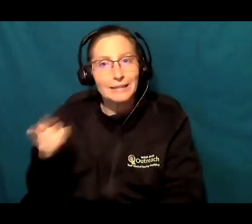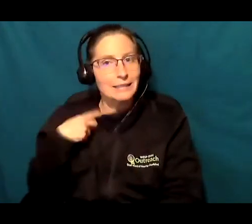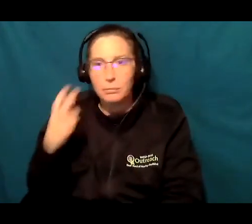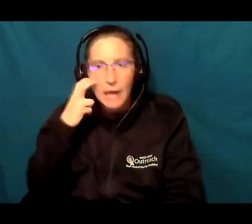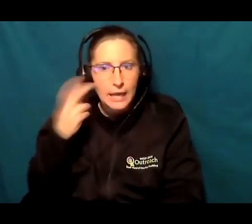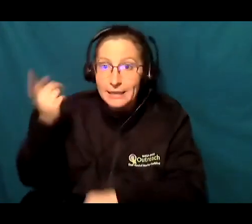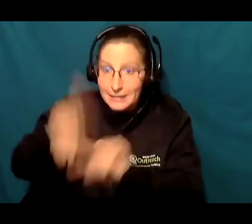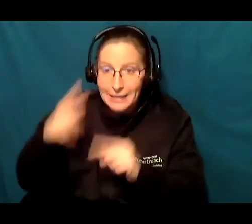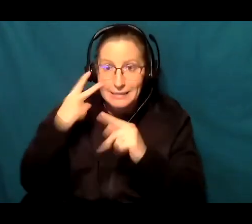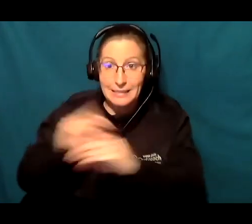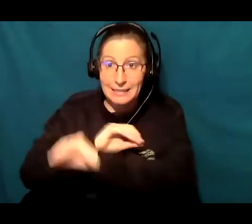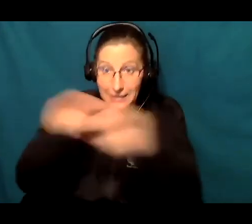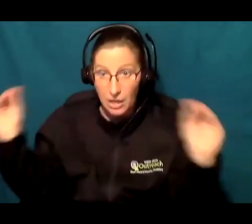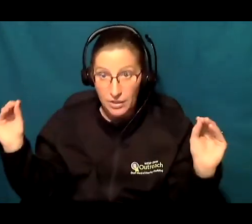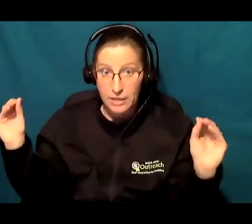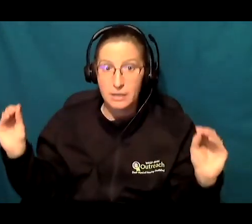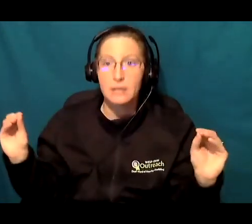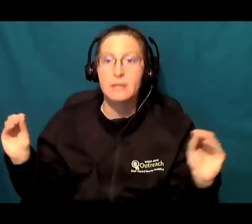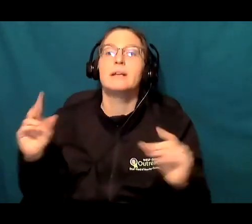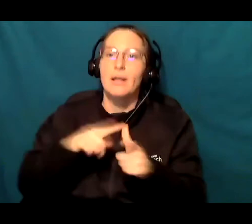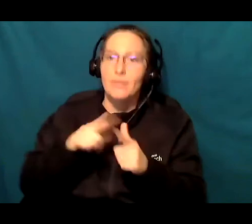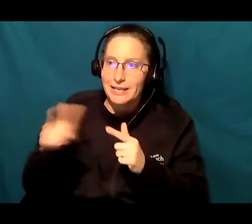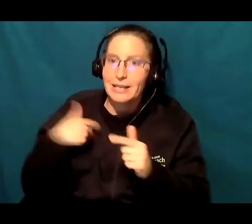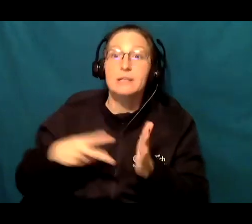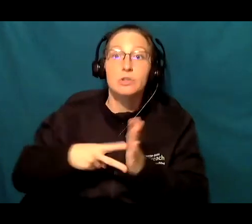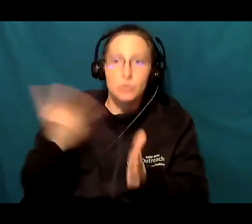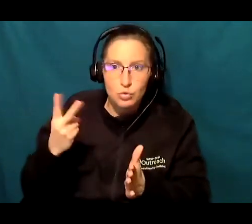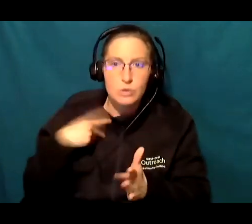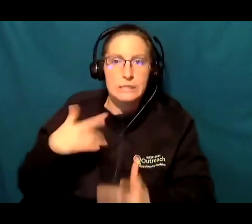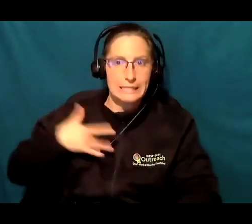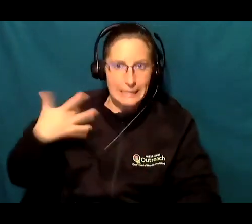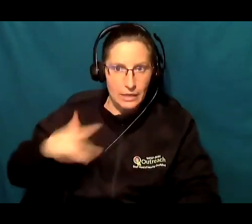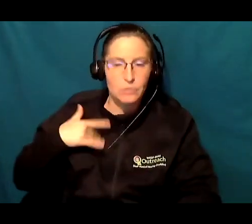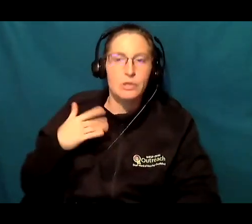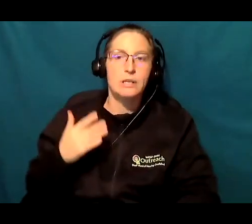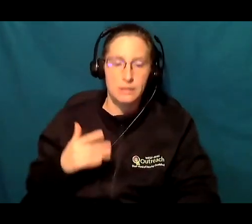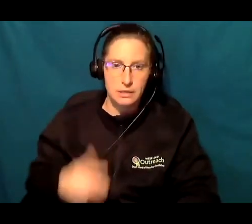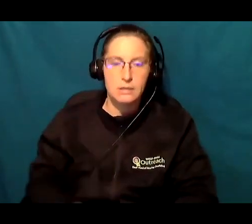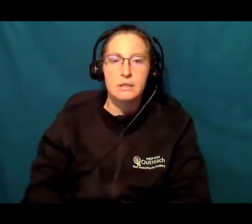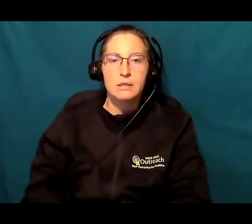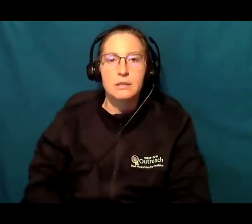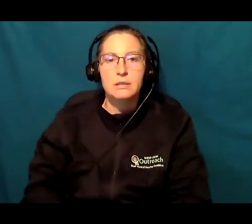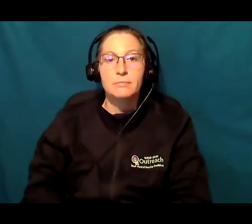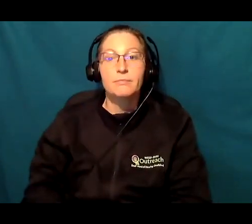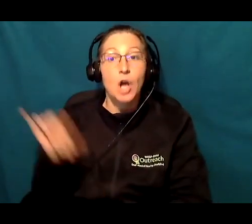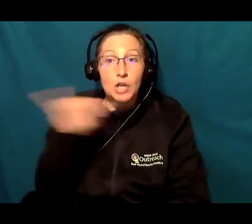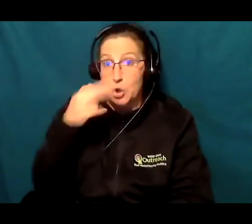along with his dual sensory impairment. The second thing I do to make it fun for him is we're